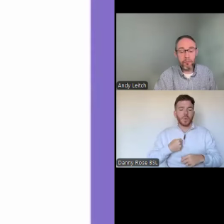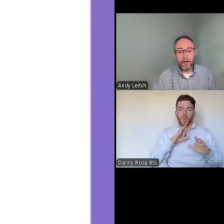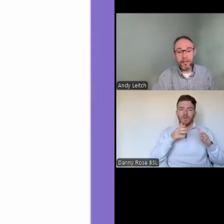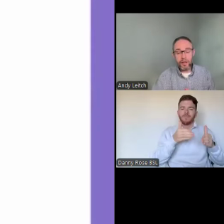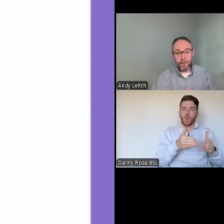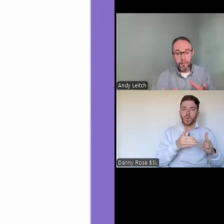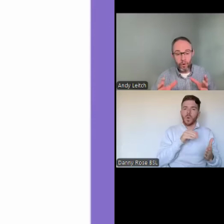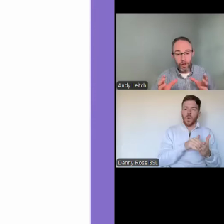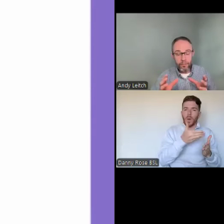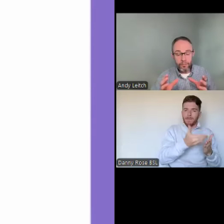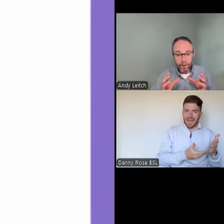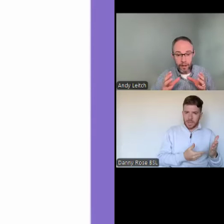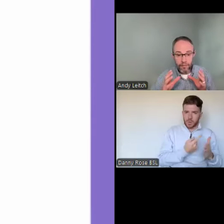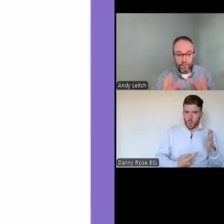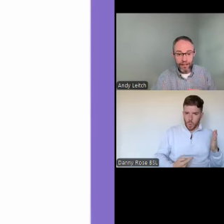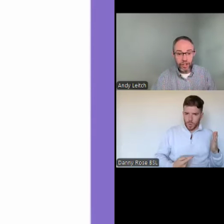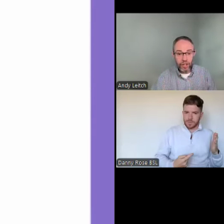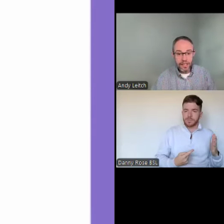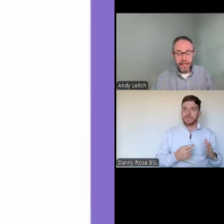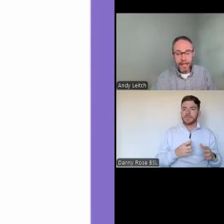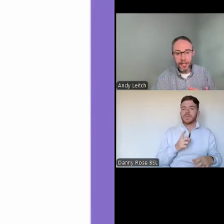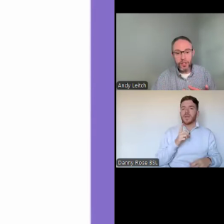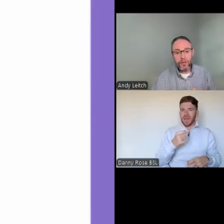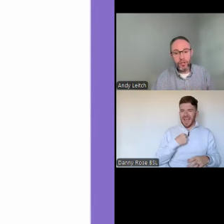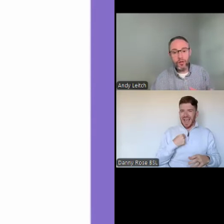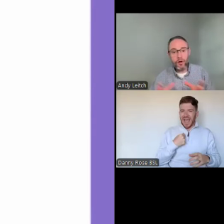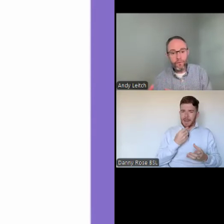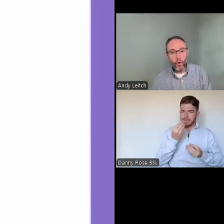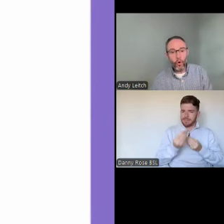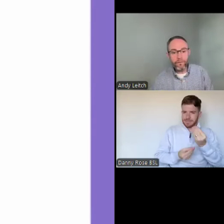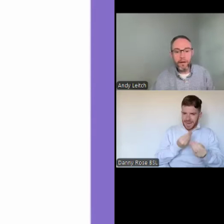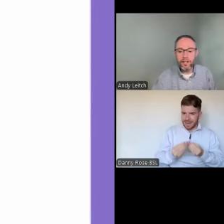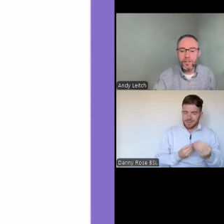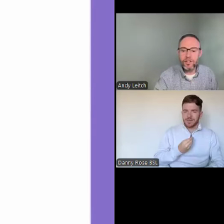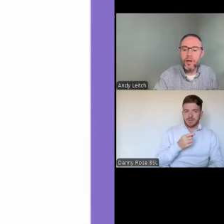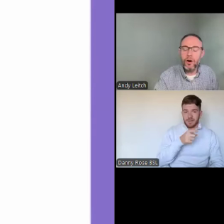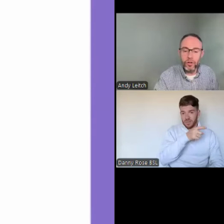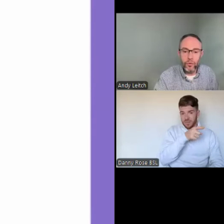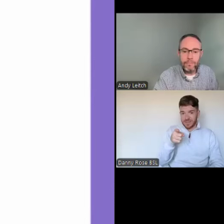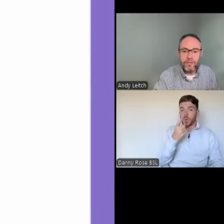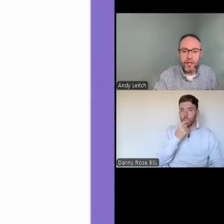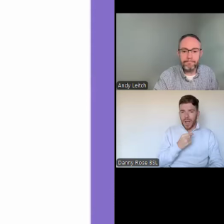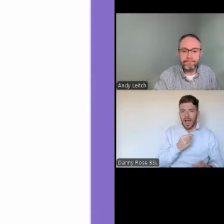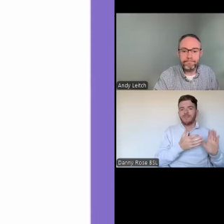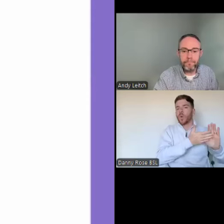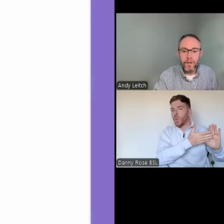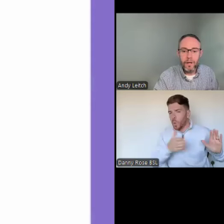but what I'm evangelizing here, you can do for all of the pages on your website.